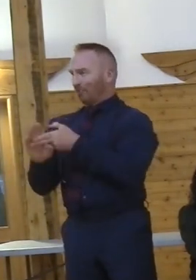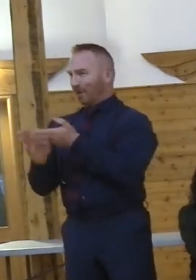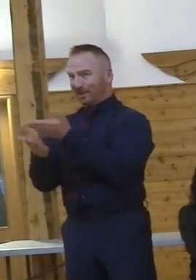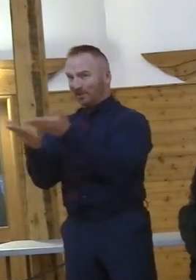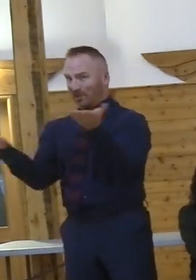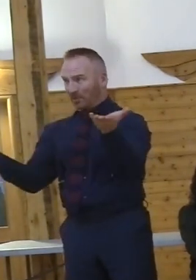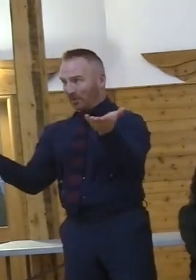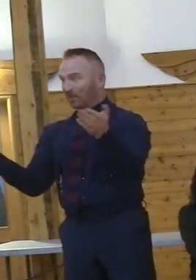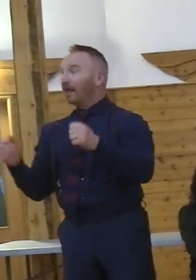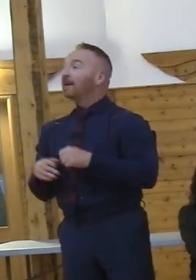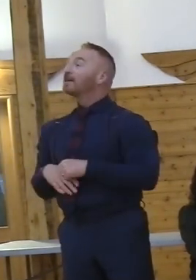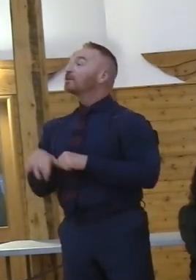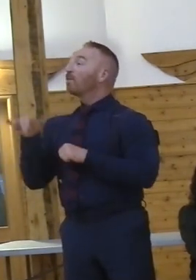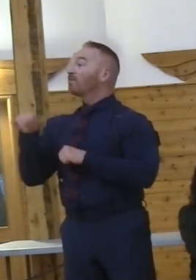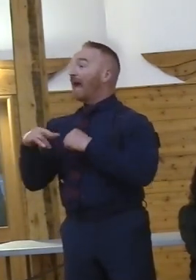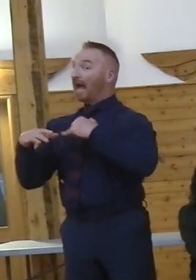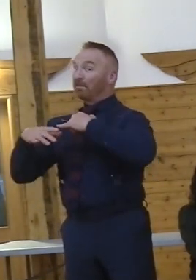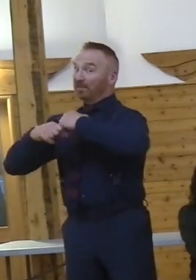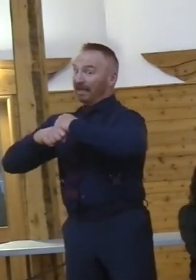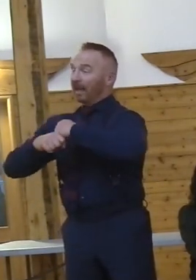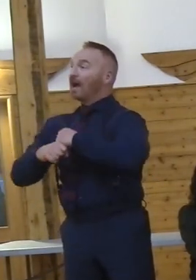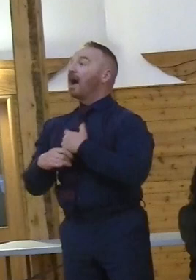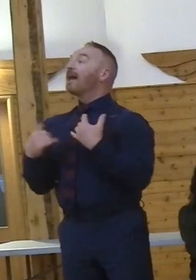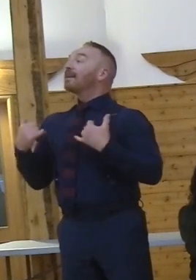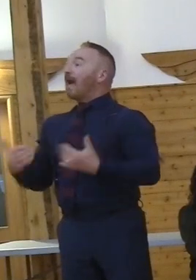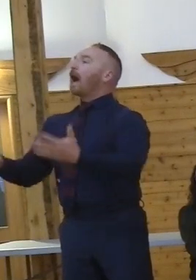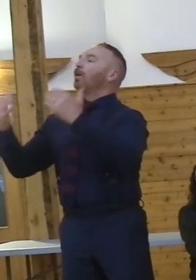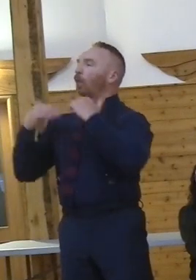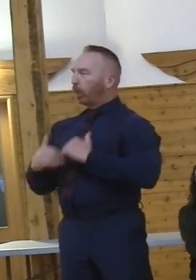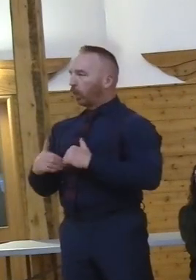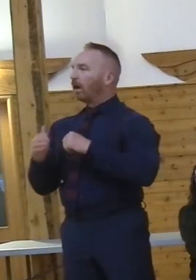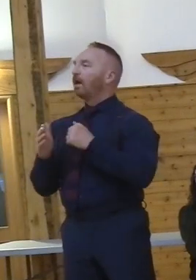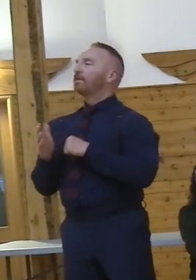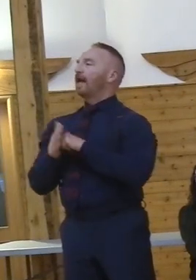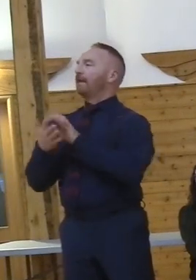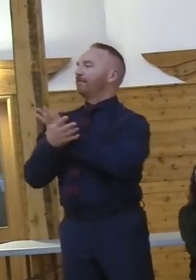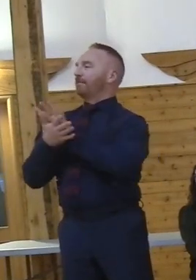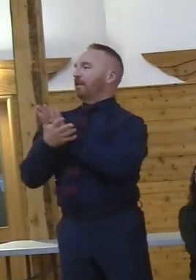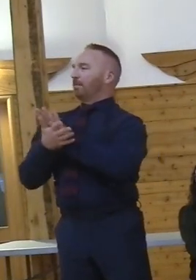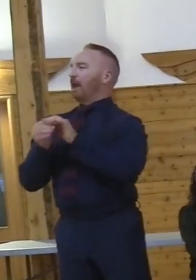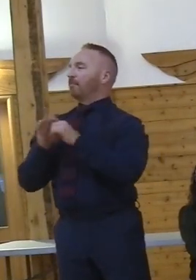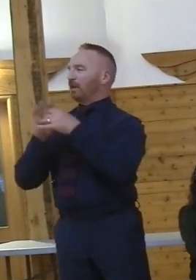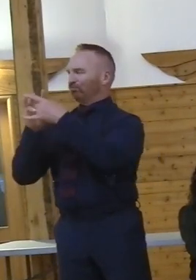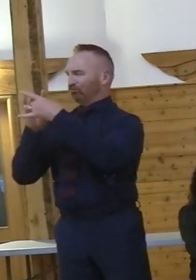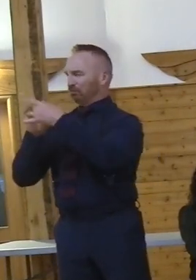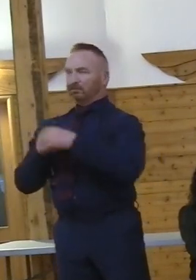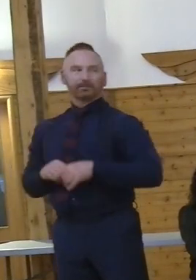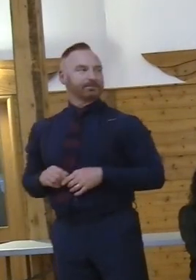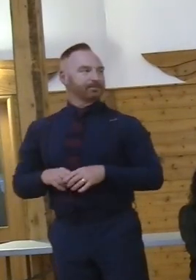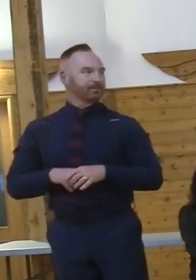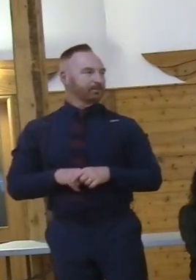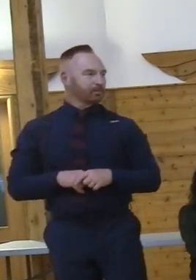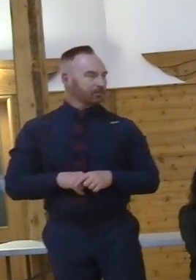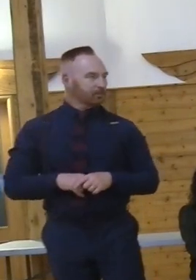And so with that I'm going to tell you about our film and Theo.